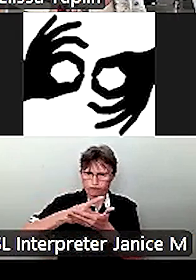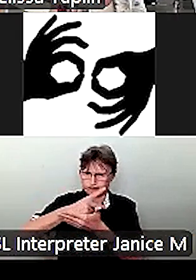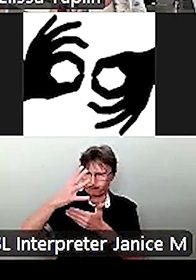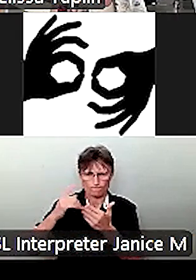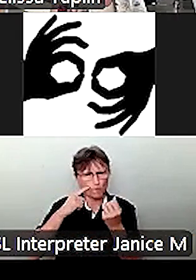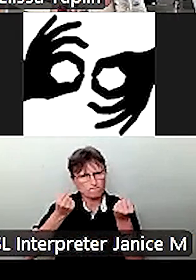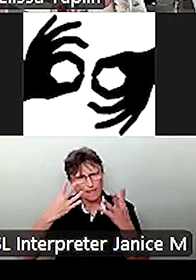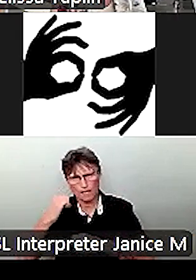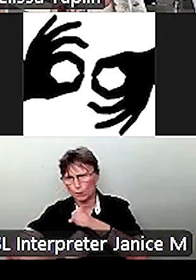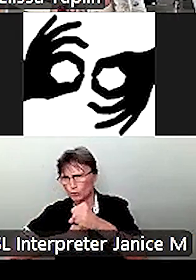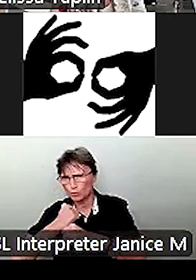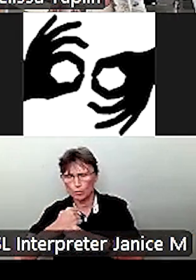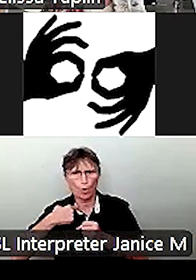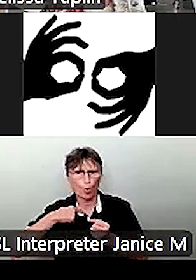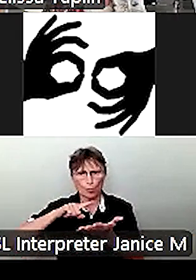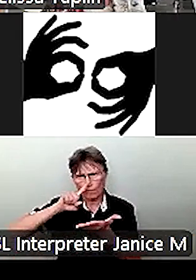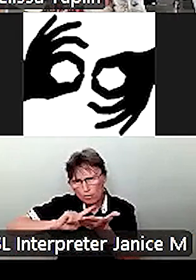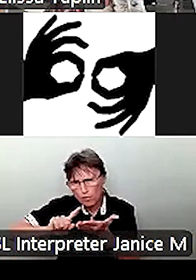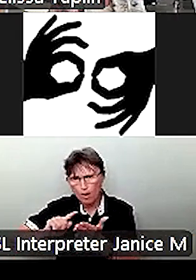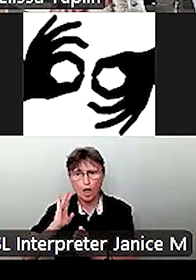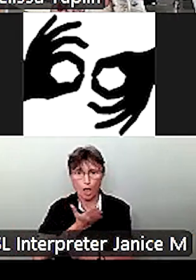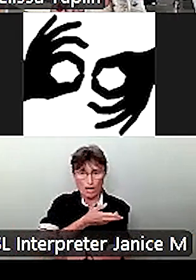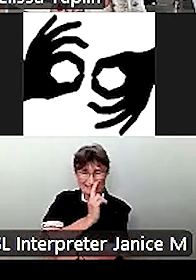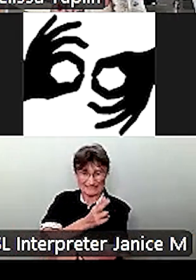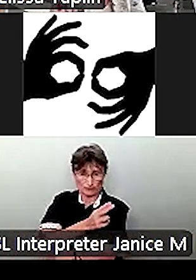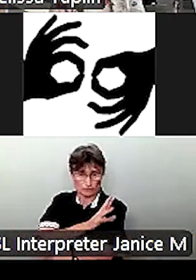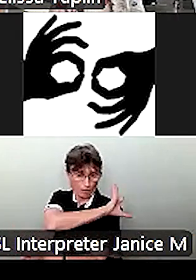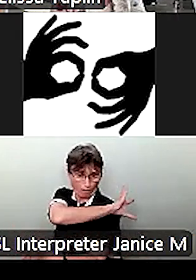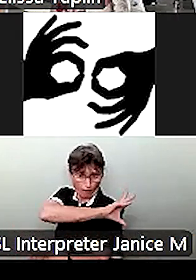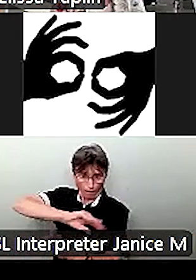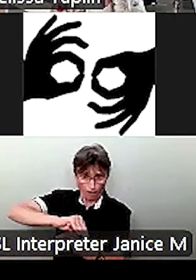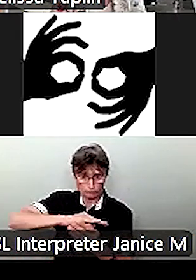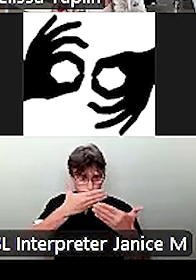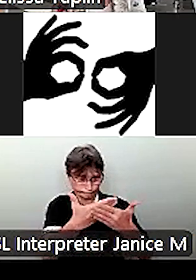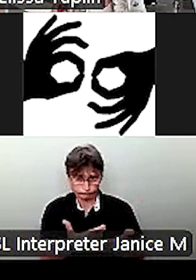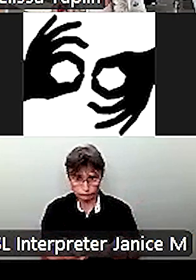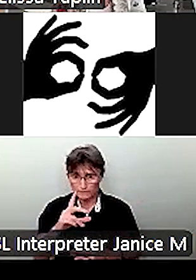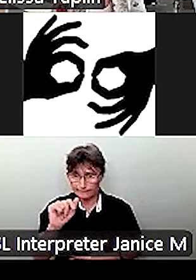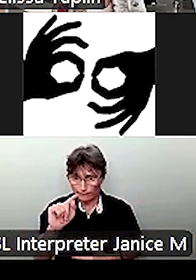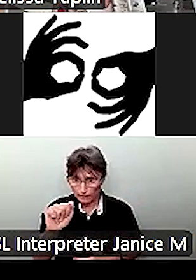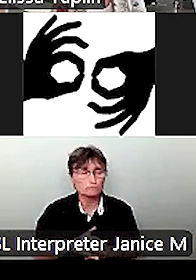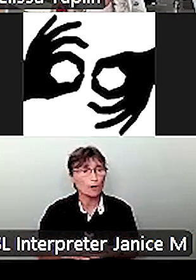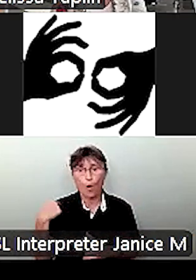analyzing historical data, reviewing community feedback from applicants, grantees and assessors,